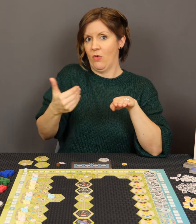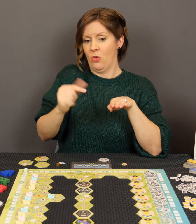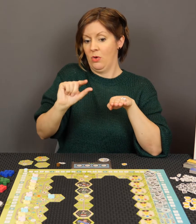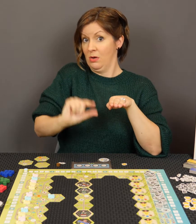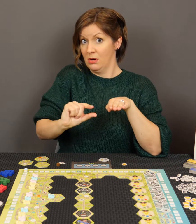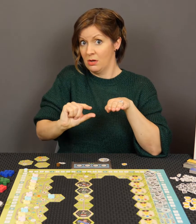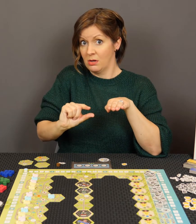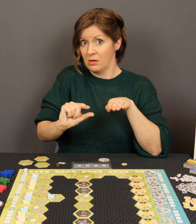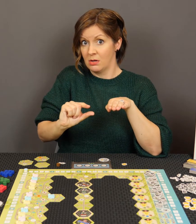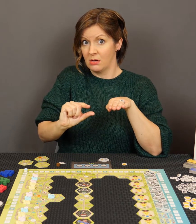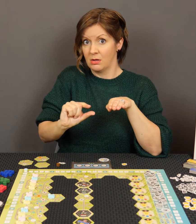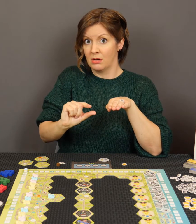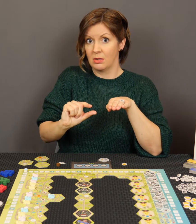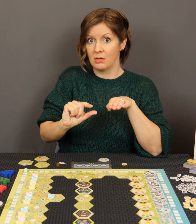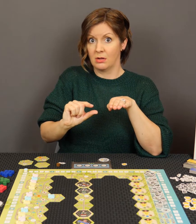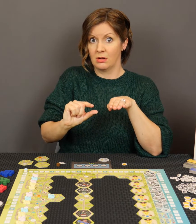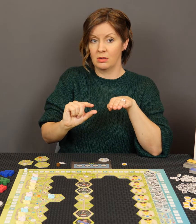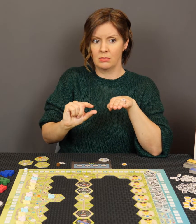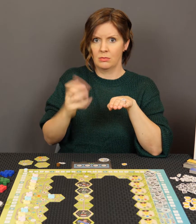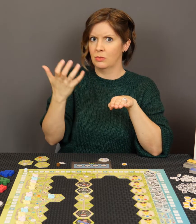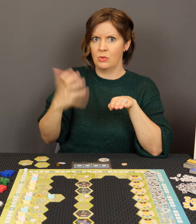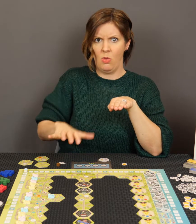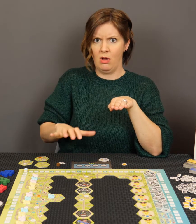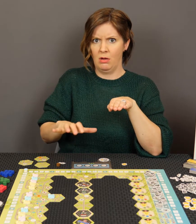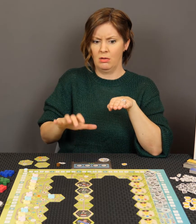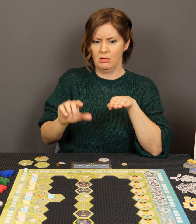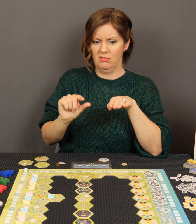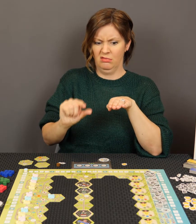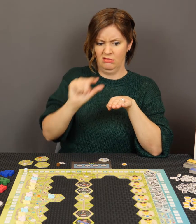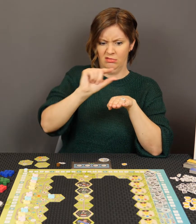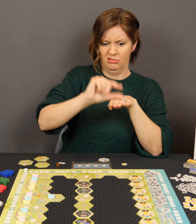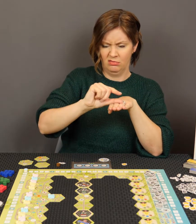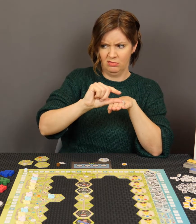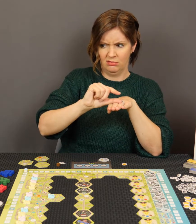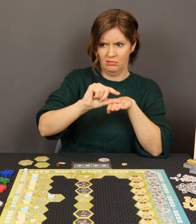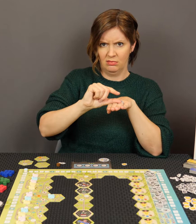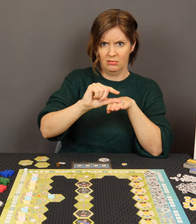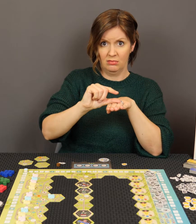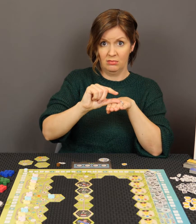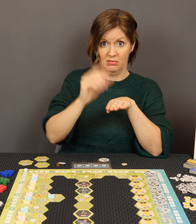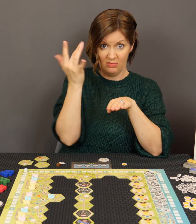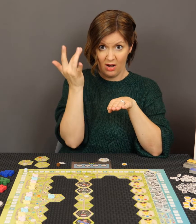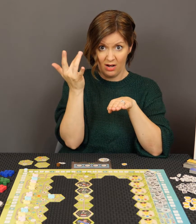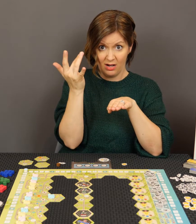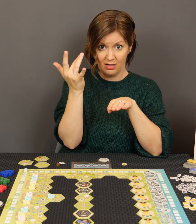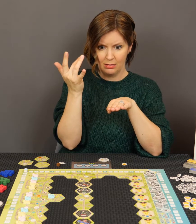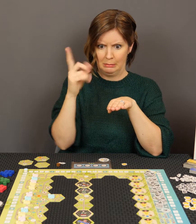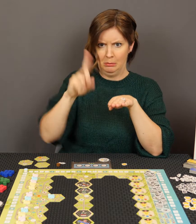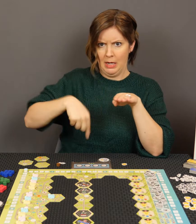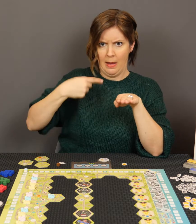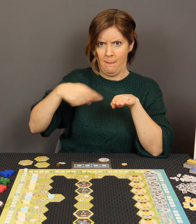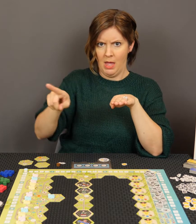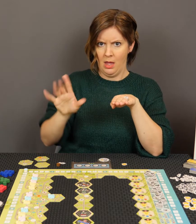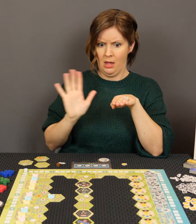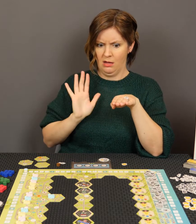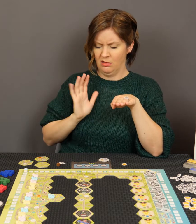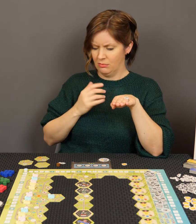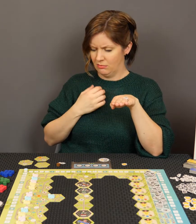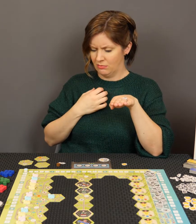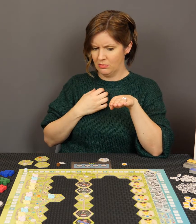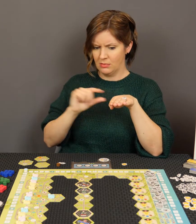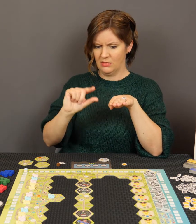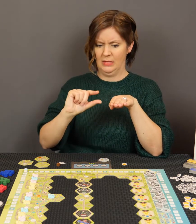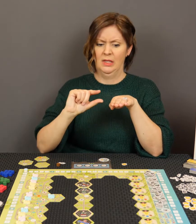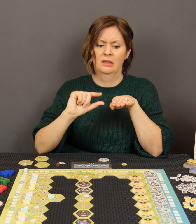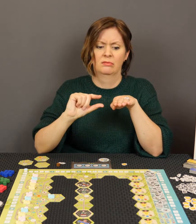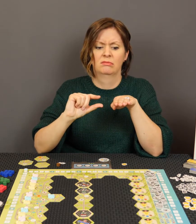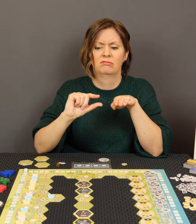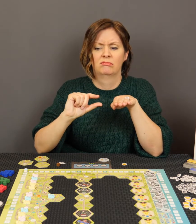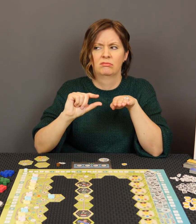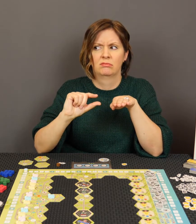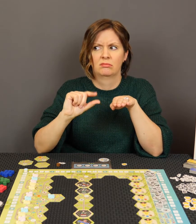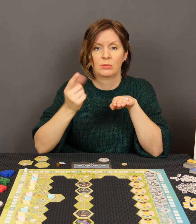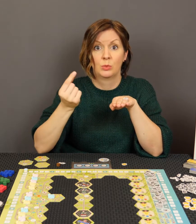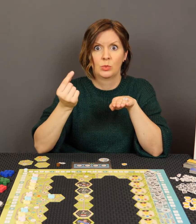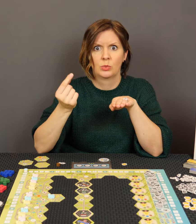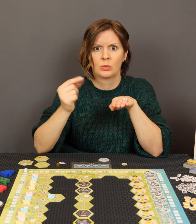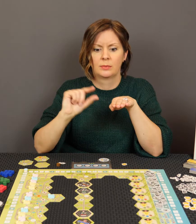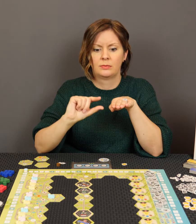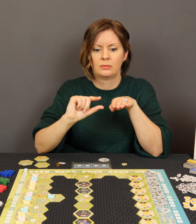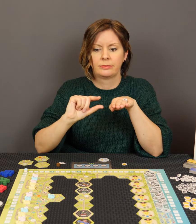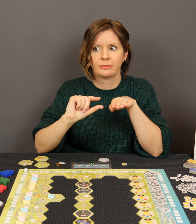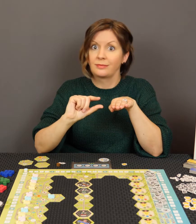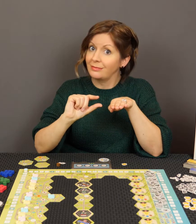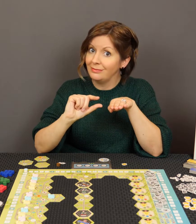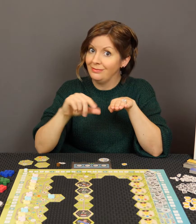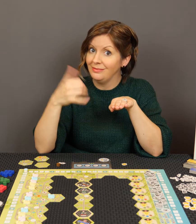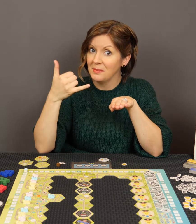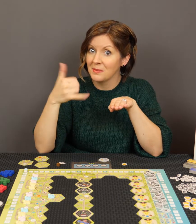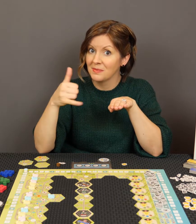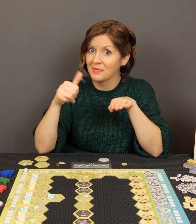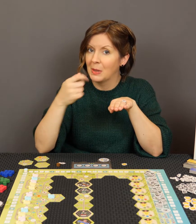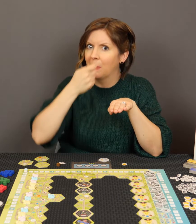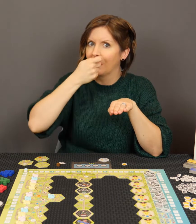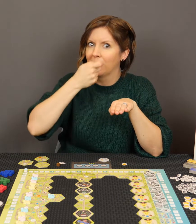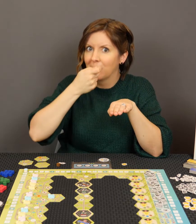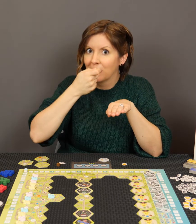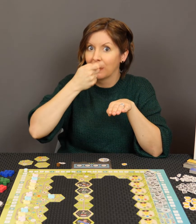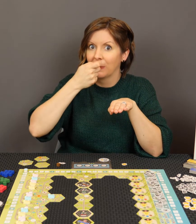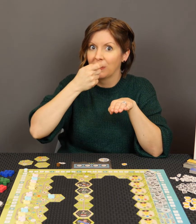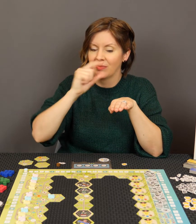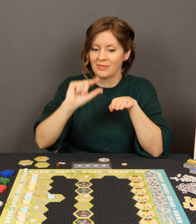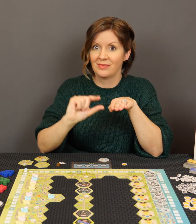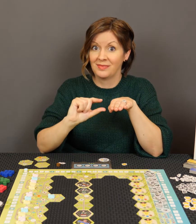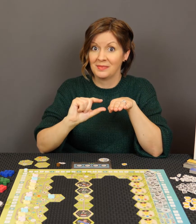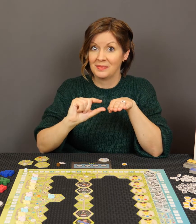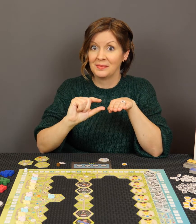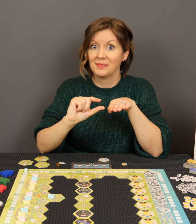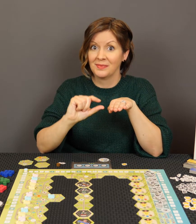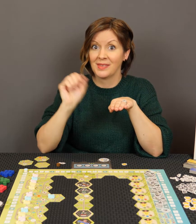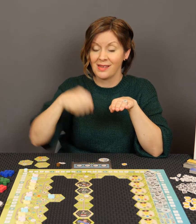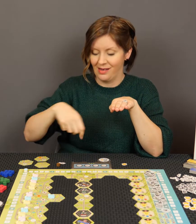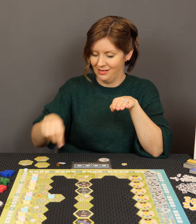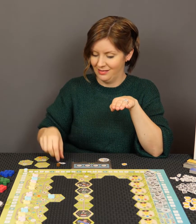it, and I don’t want to go onto the 20 point tile because I can’t pay, then I can play my whistle.